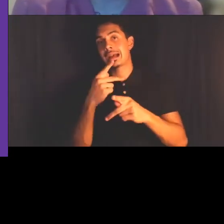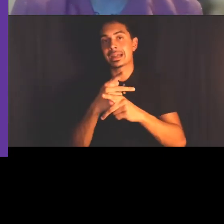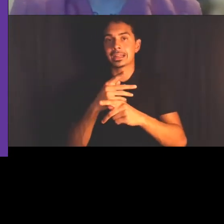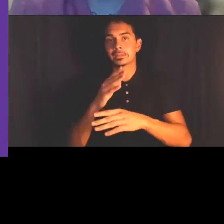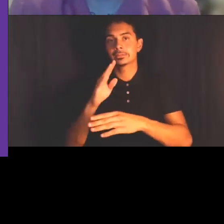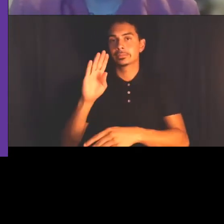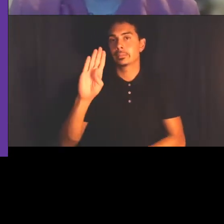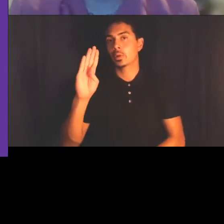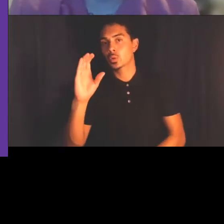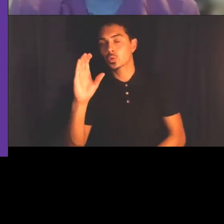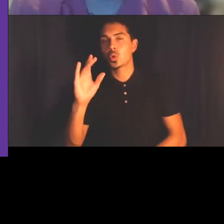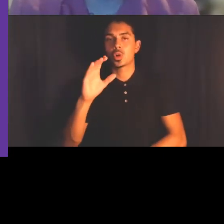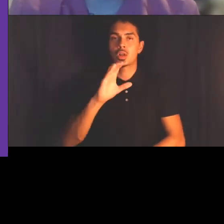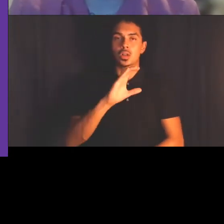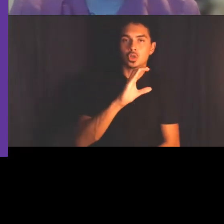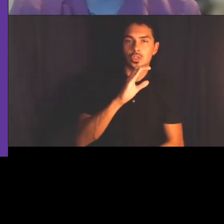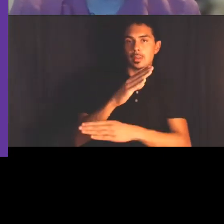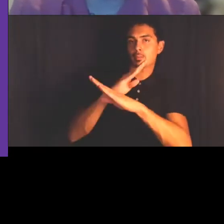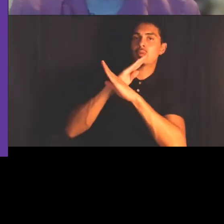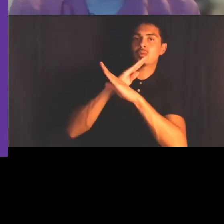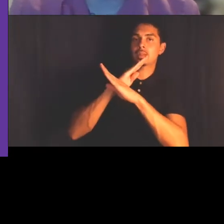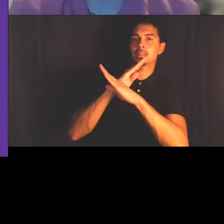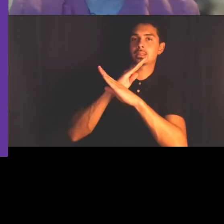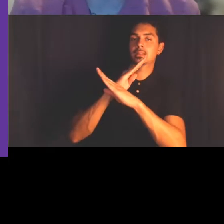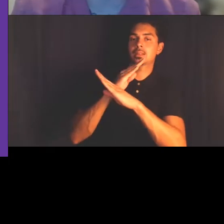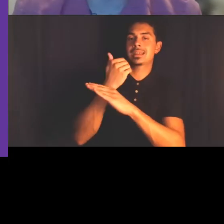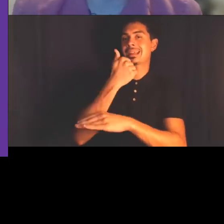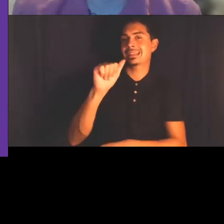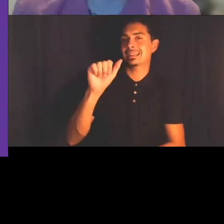but still be using condoms to help prevent any infection.